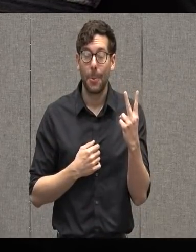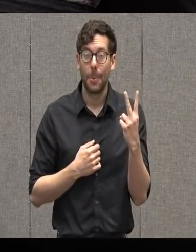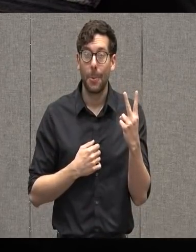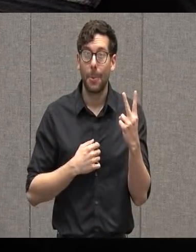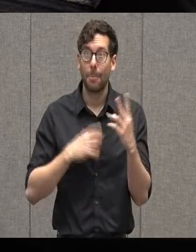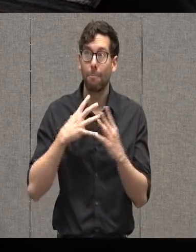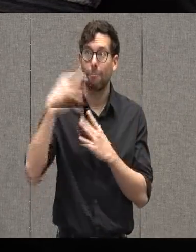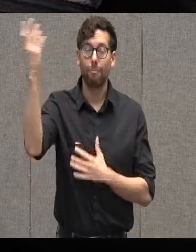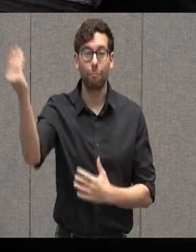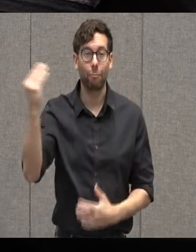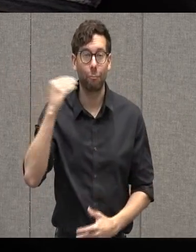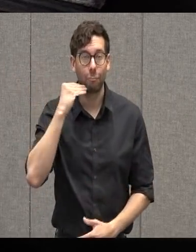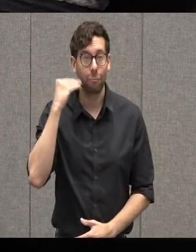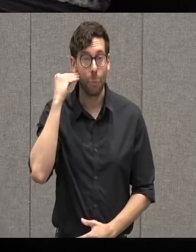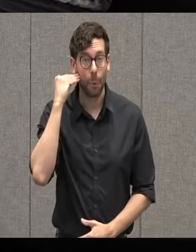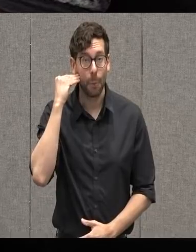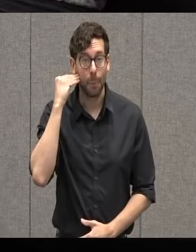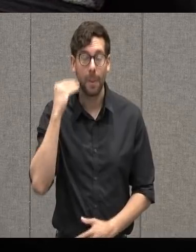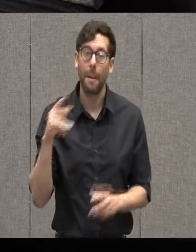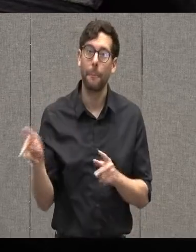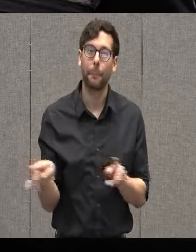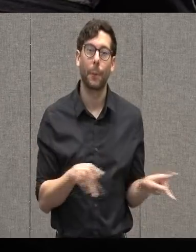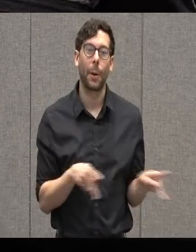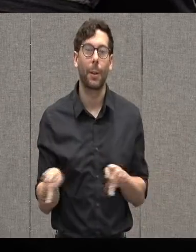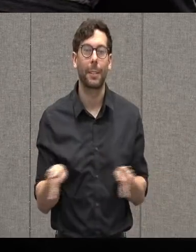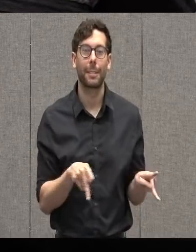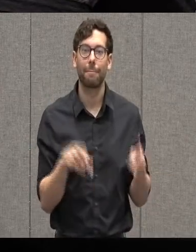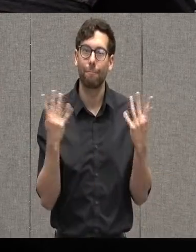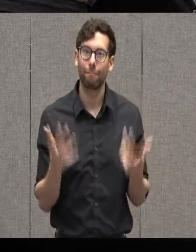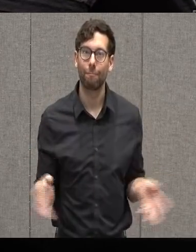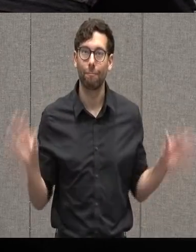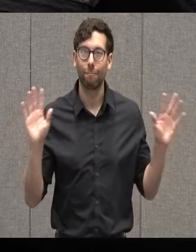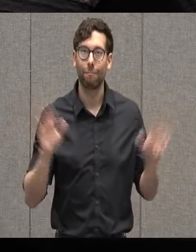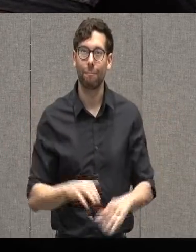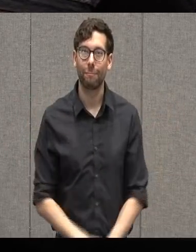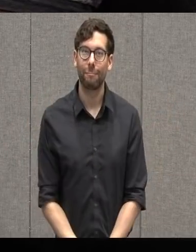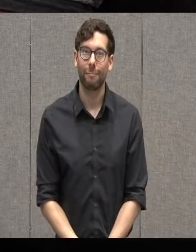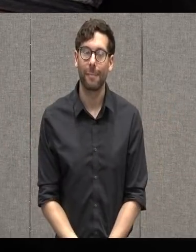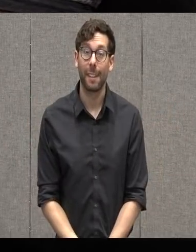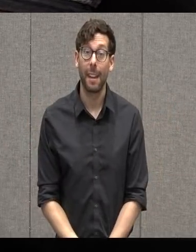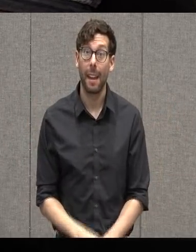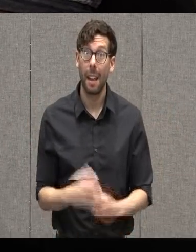and the party is done. How many are left?